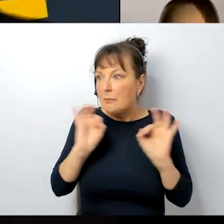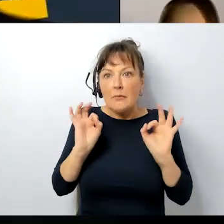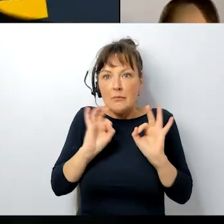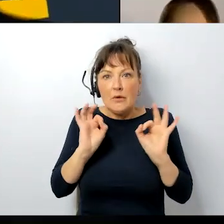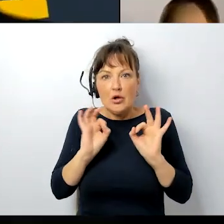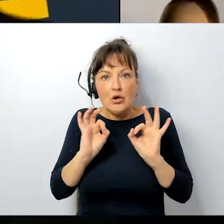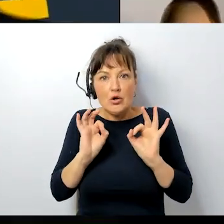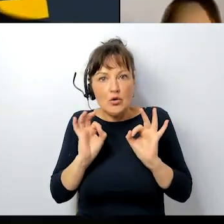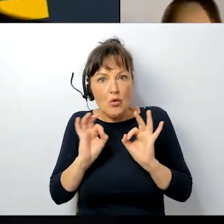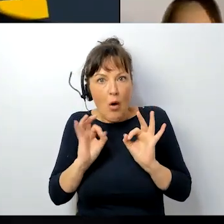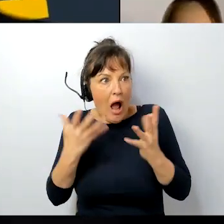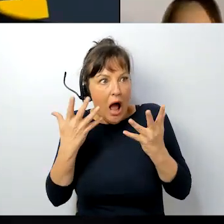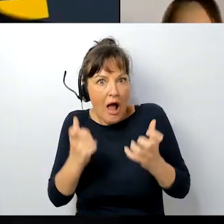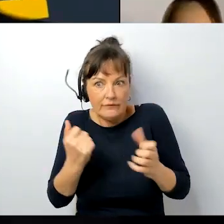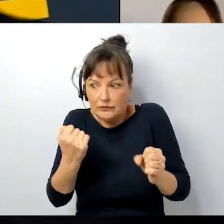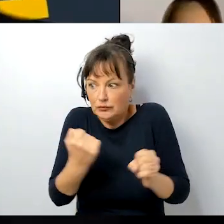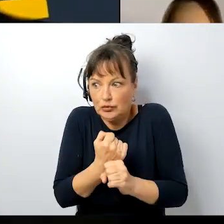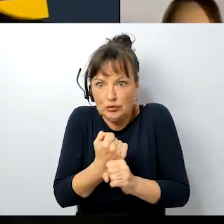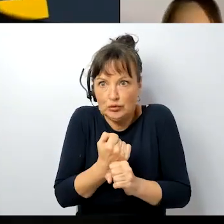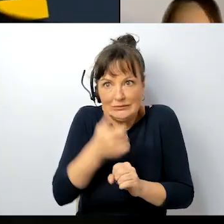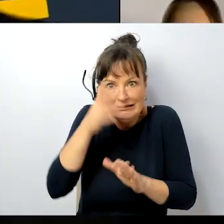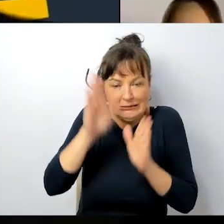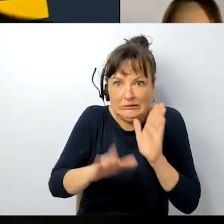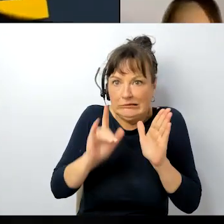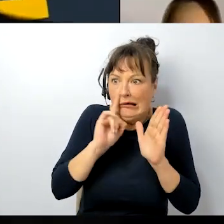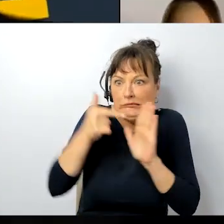and we've you know we've we have a lot of people that they don't have to have